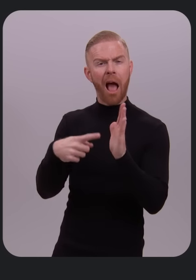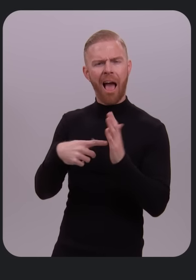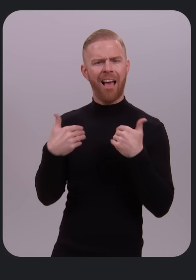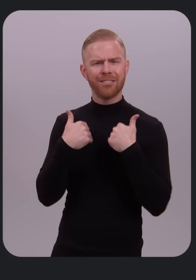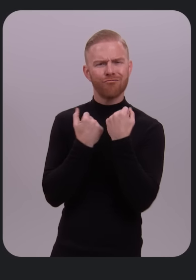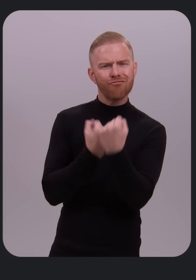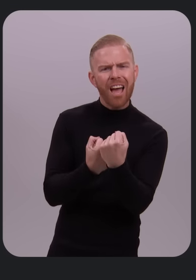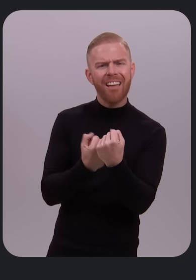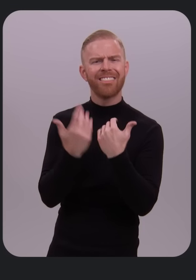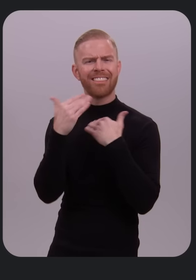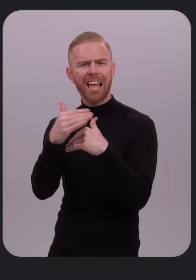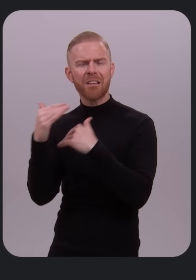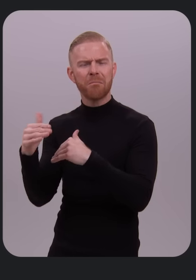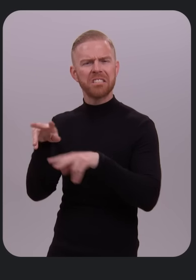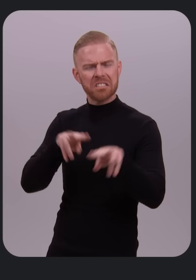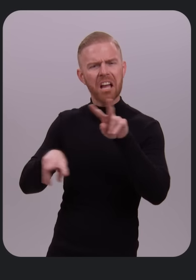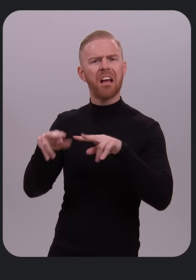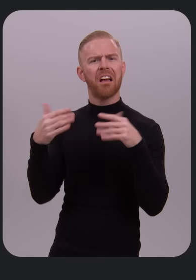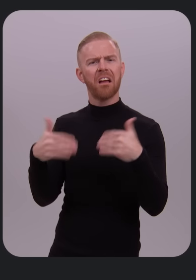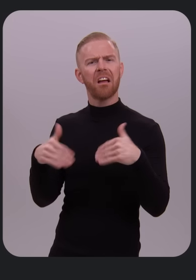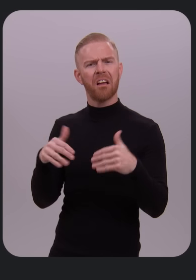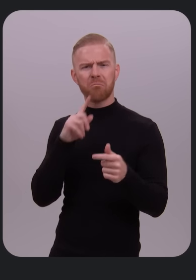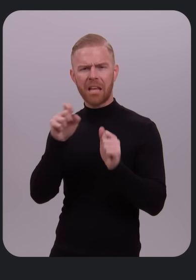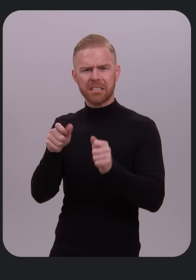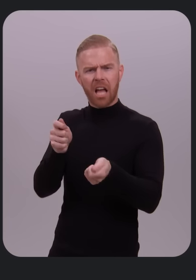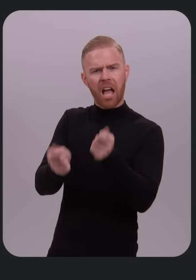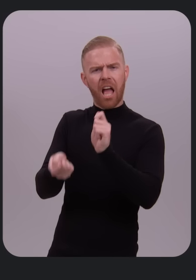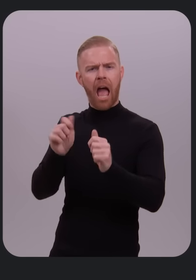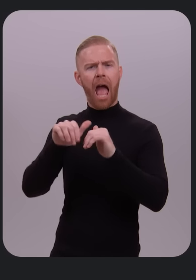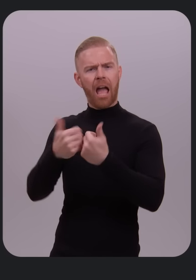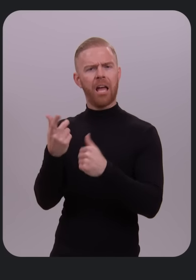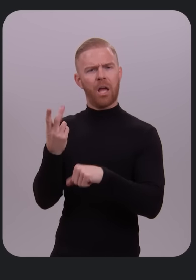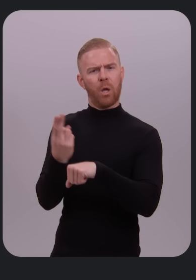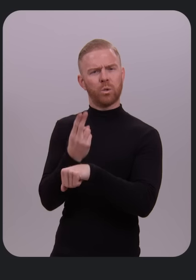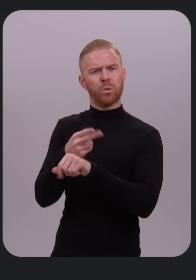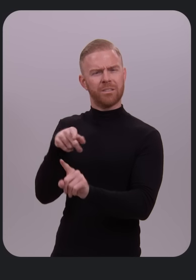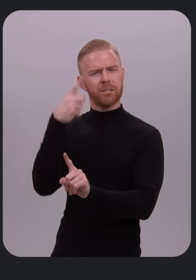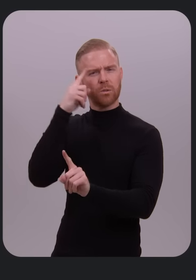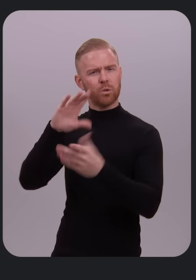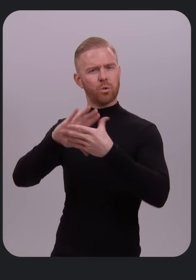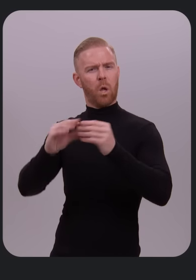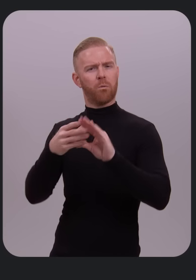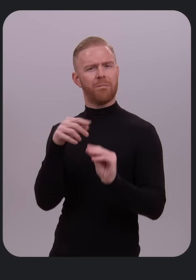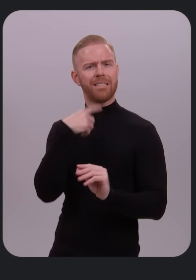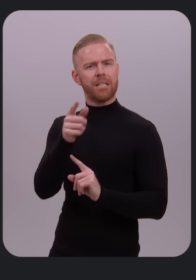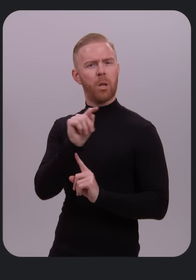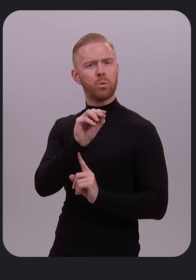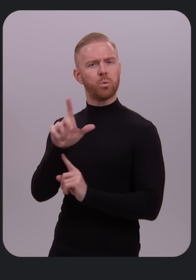and try to shape them to make storytelling tools. To be honest, I never thought about telling